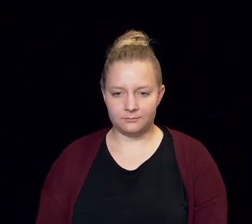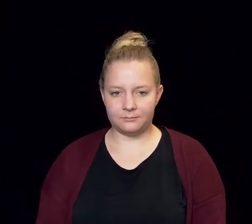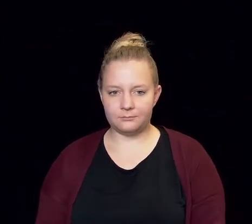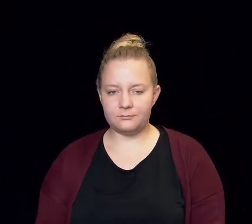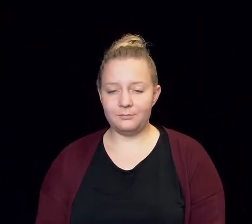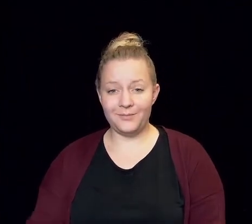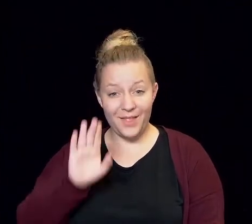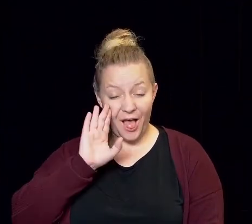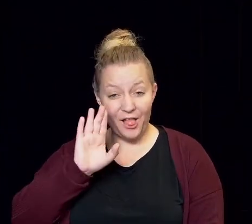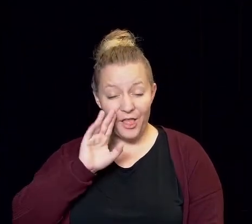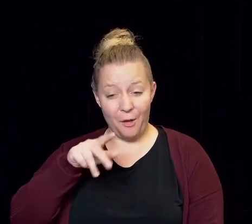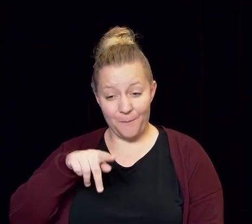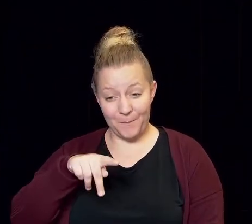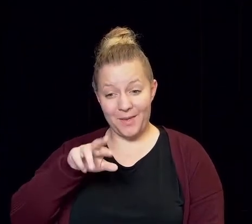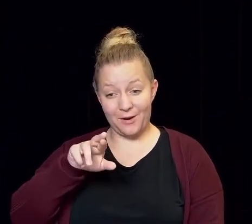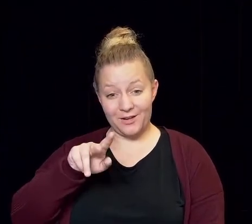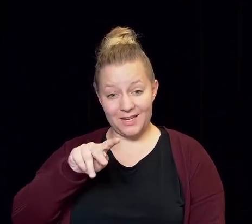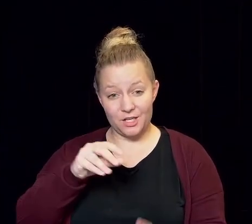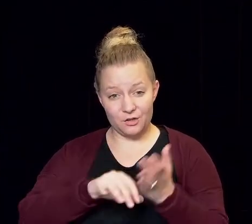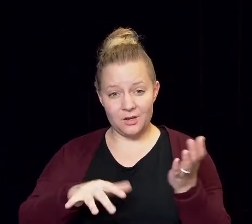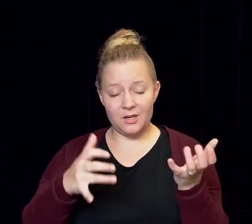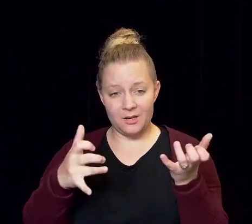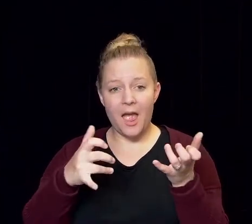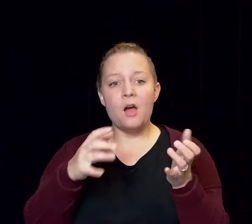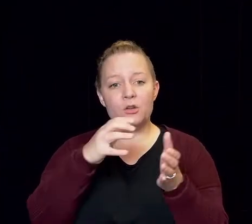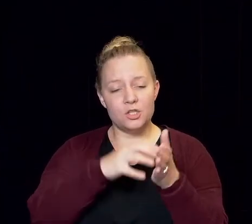Hello, hello PRT students! We're now working on Chapter 1 Lesson 2